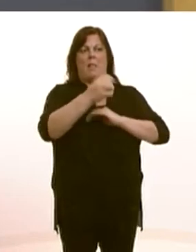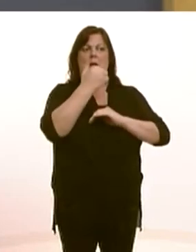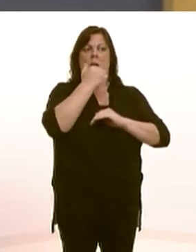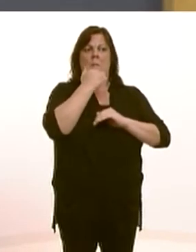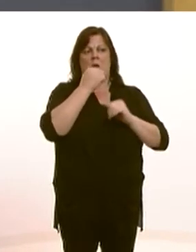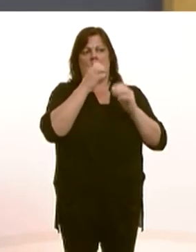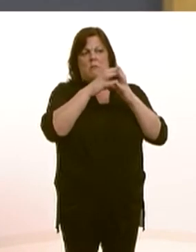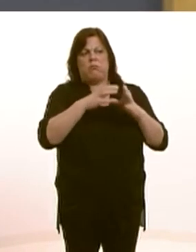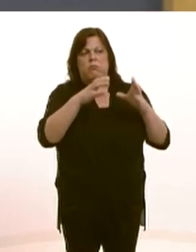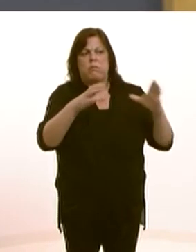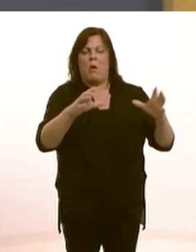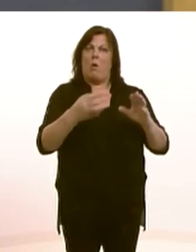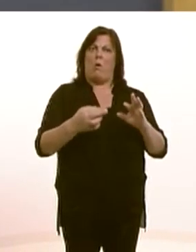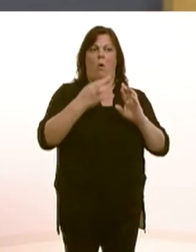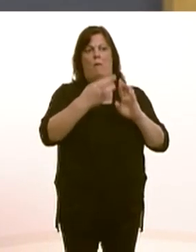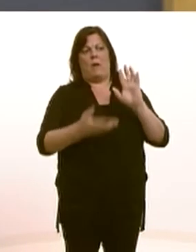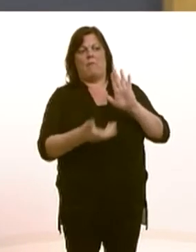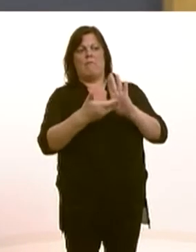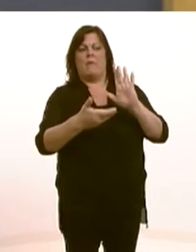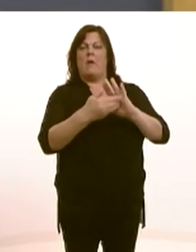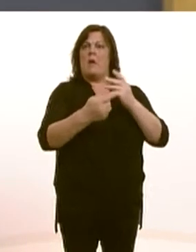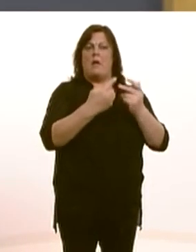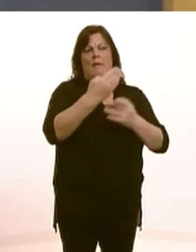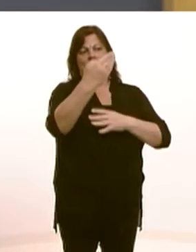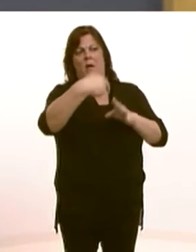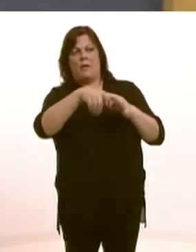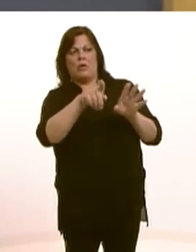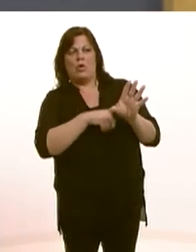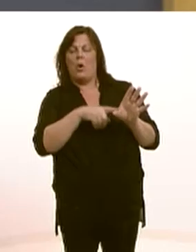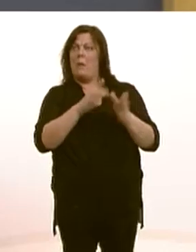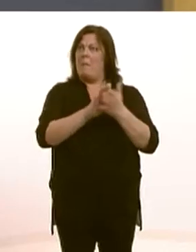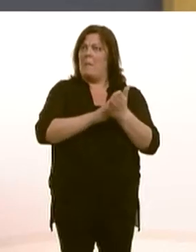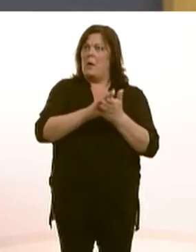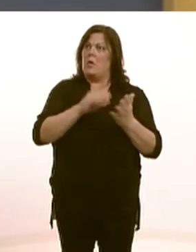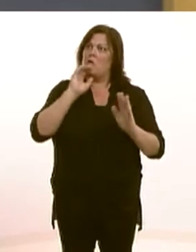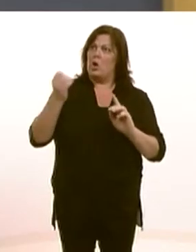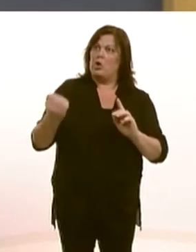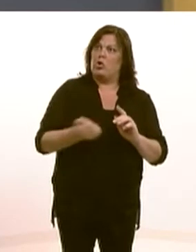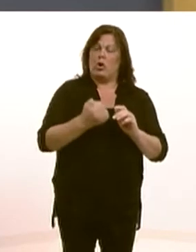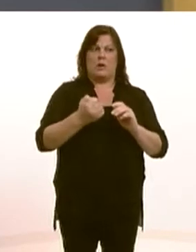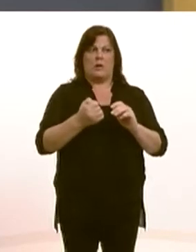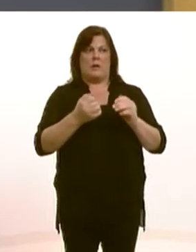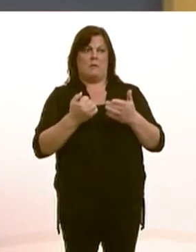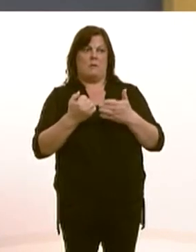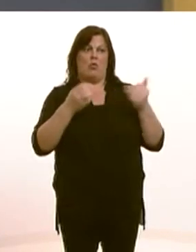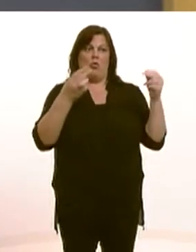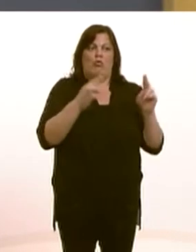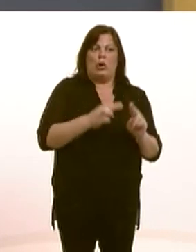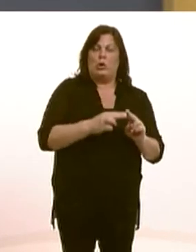It will, and should, play a very important role in reducing A&E attendances in these